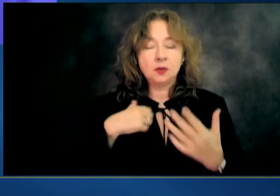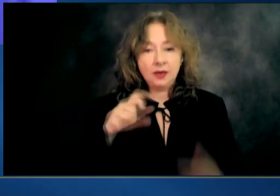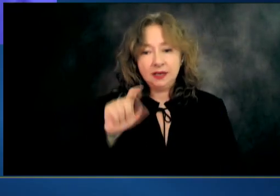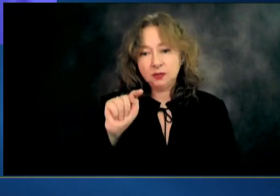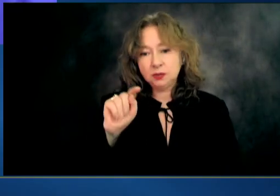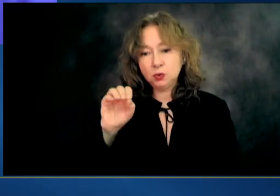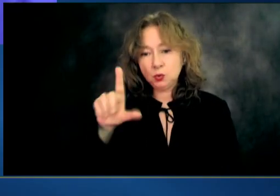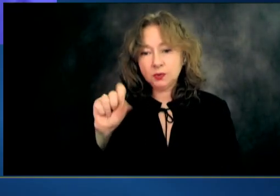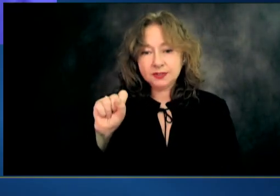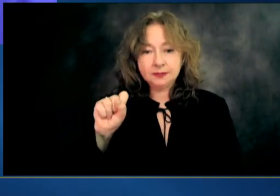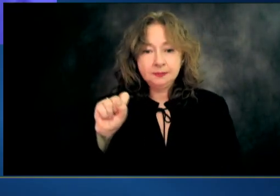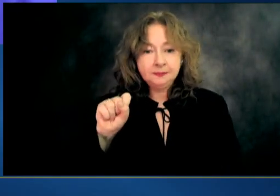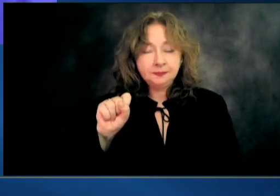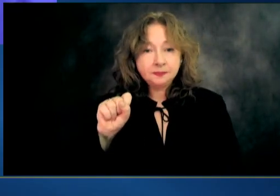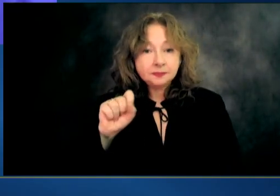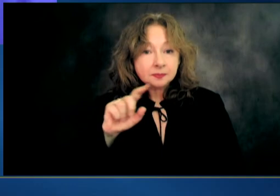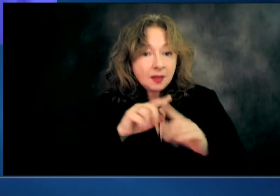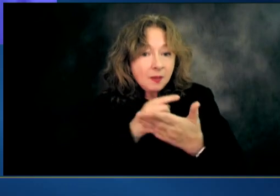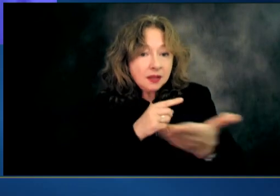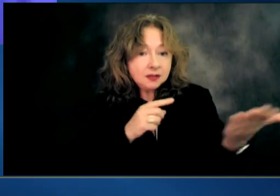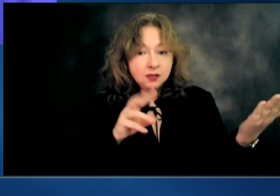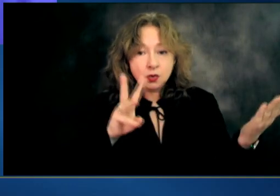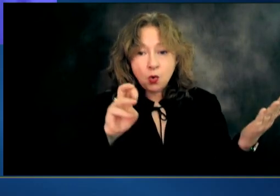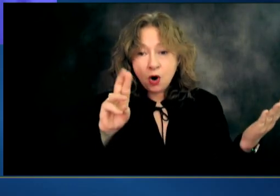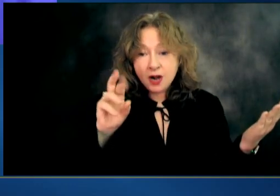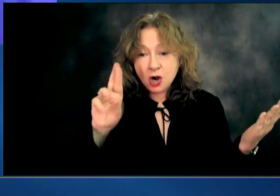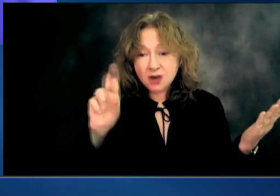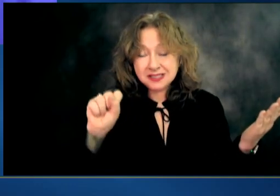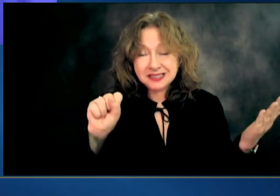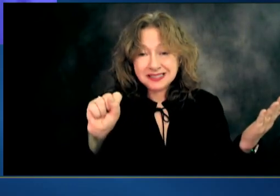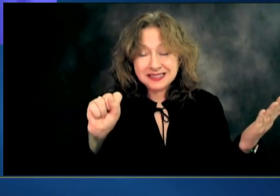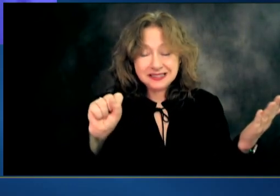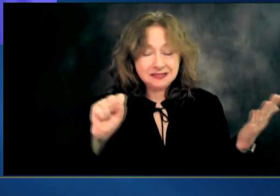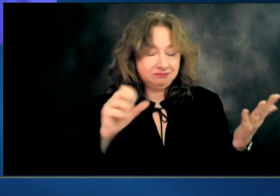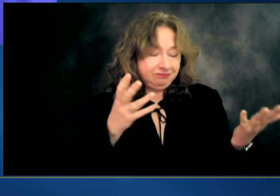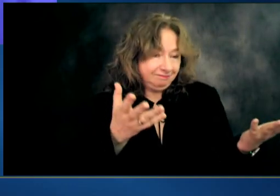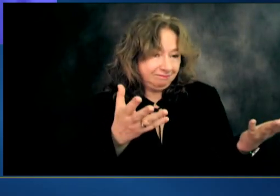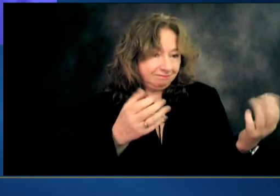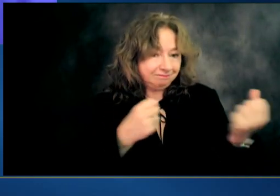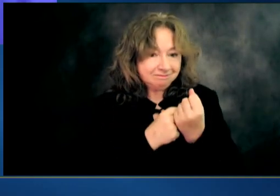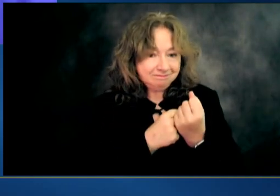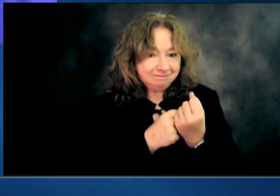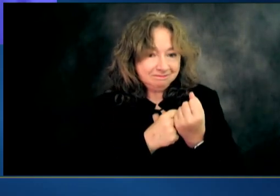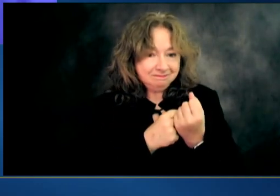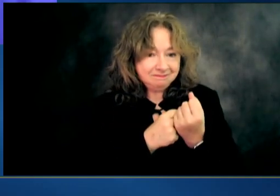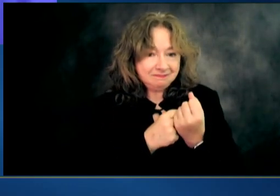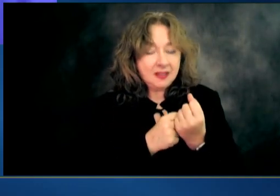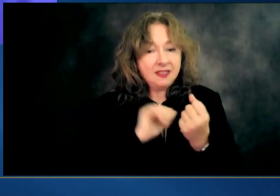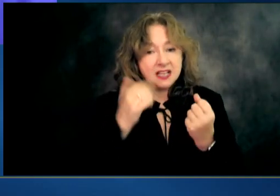but without the warriors, nothing happens, so that's why you are here. I hope you are